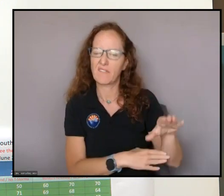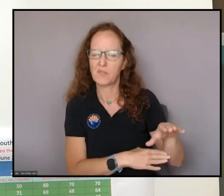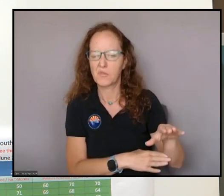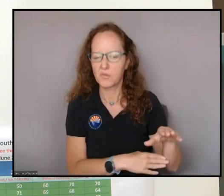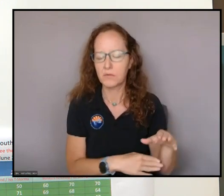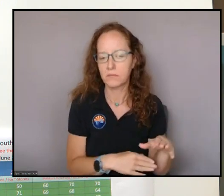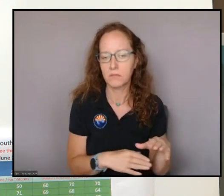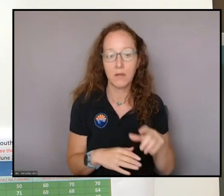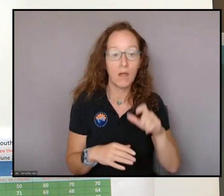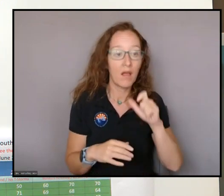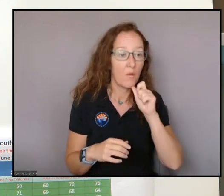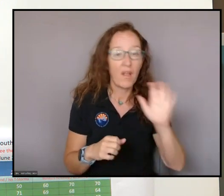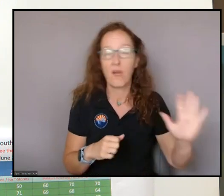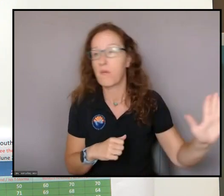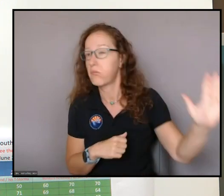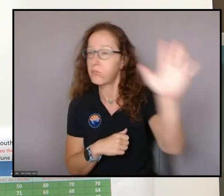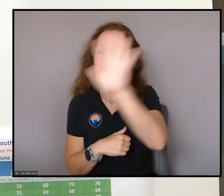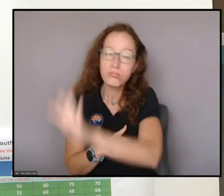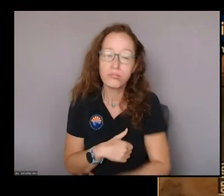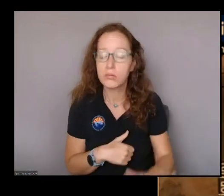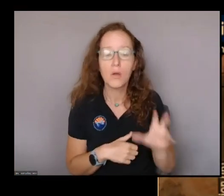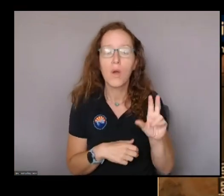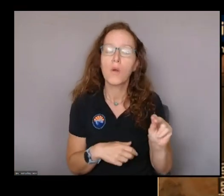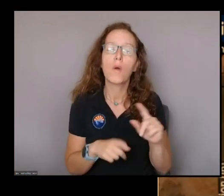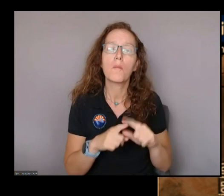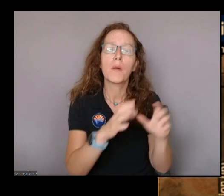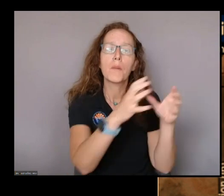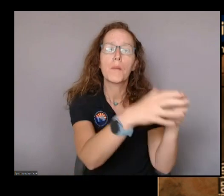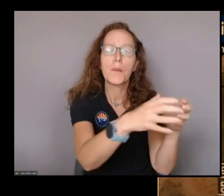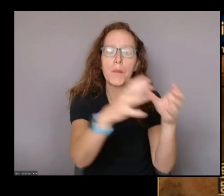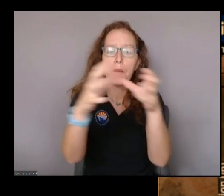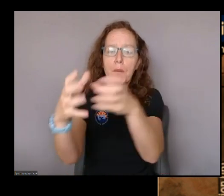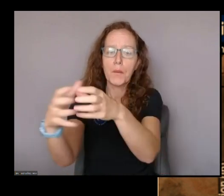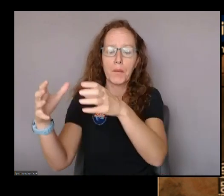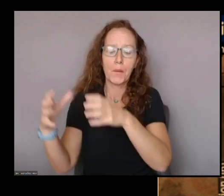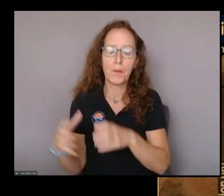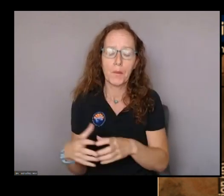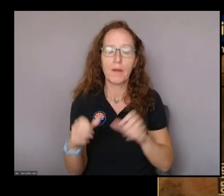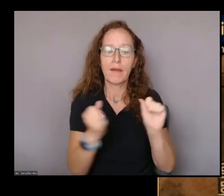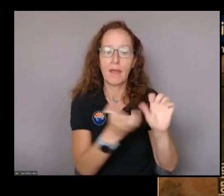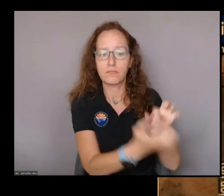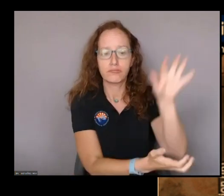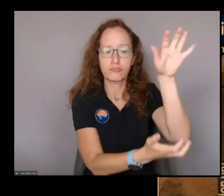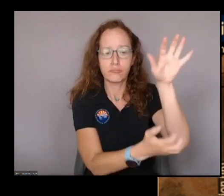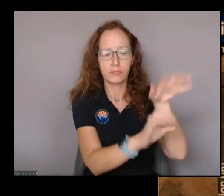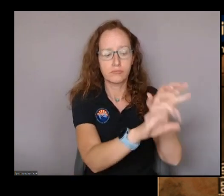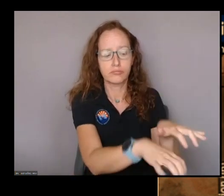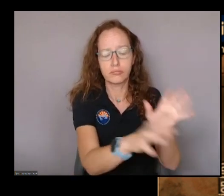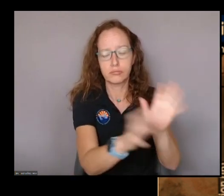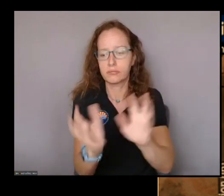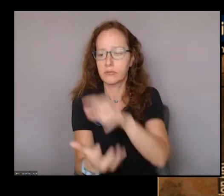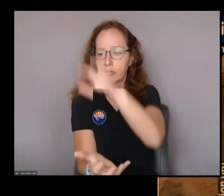looking for more scattered showers and thunderstorms to develop this afternoon going forward. So with that, we'll go